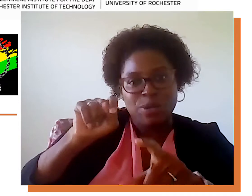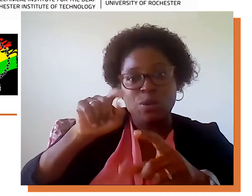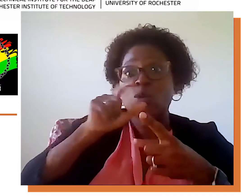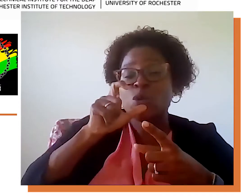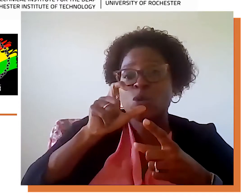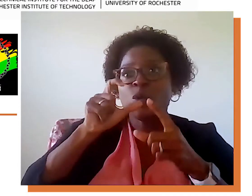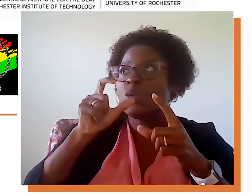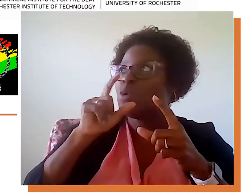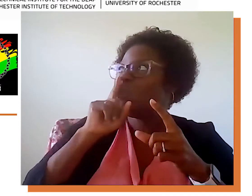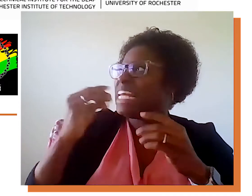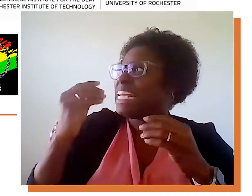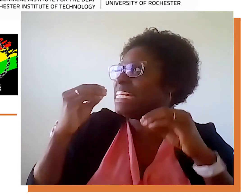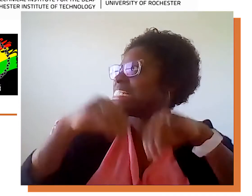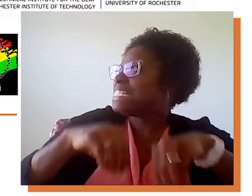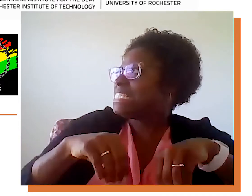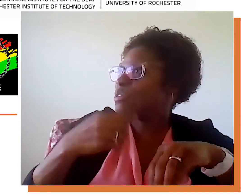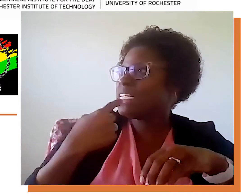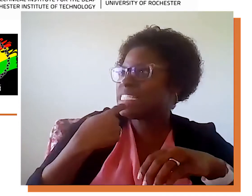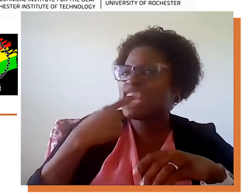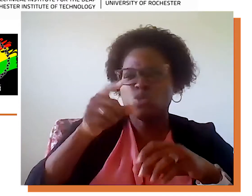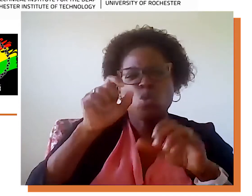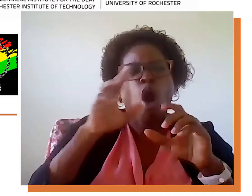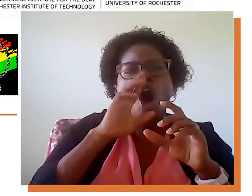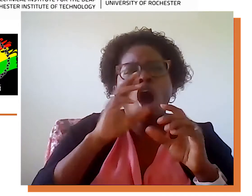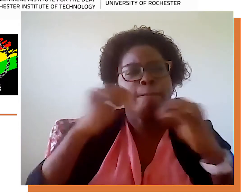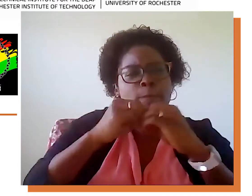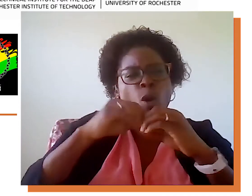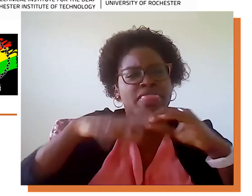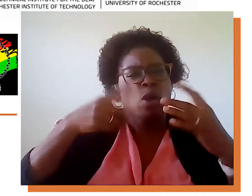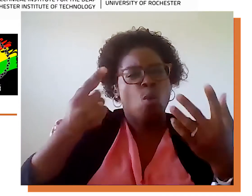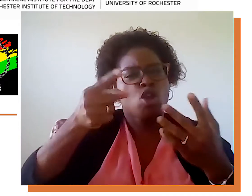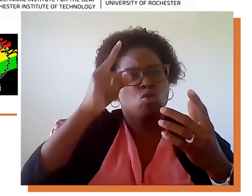I met my wonderful mentor and friend, Peter Hauser.